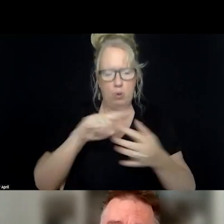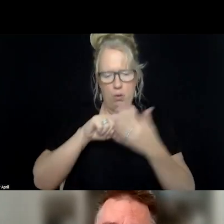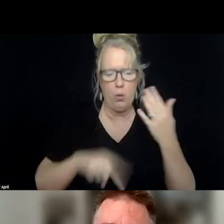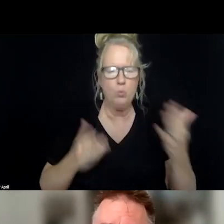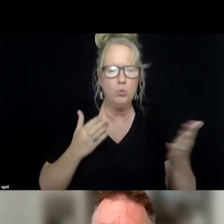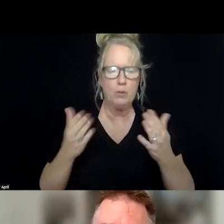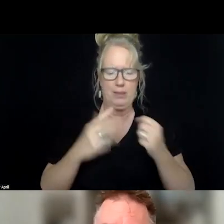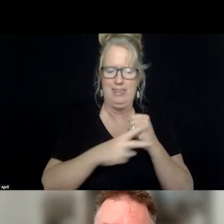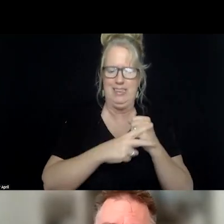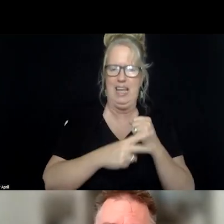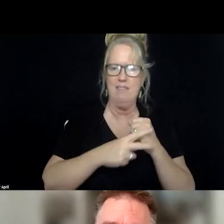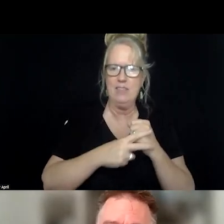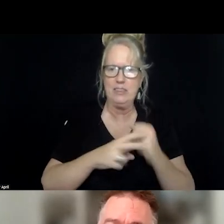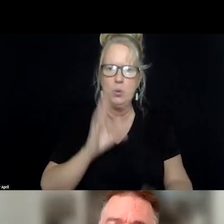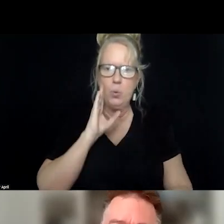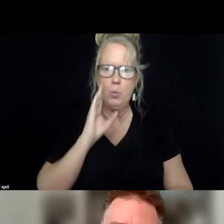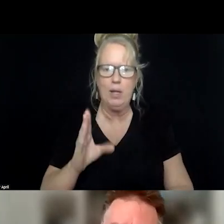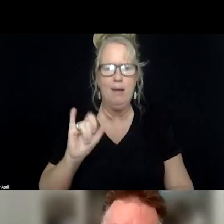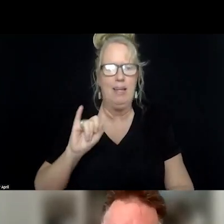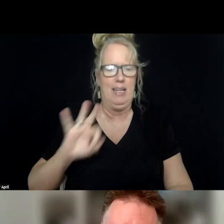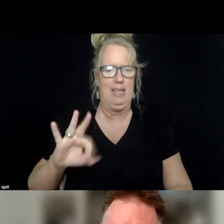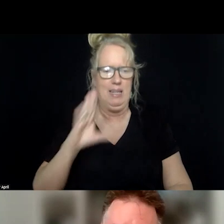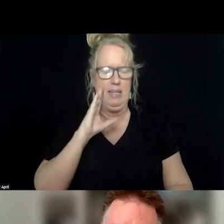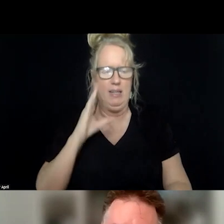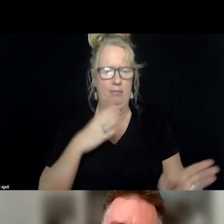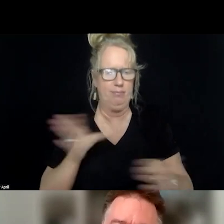THE SAVINGS IS ONLY GOING TO COME IF WE ARE GETTING THE DIVERSION